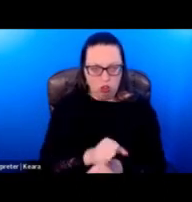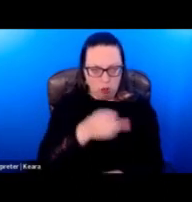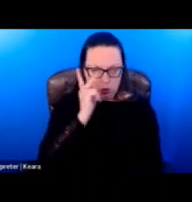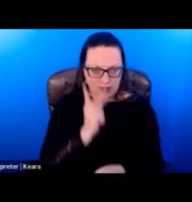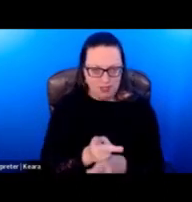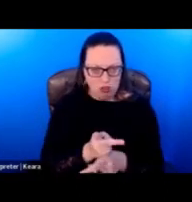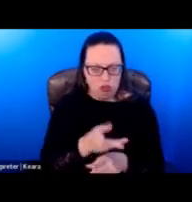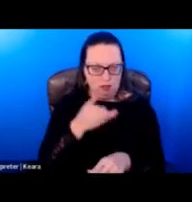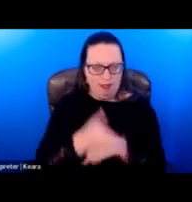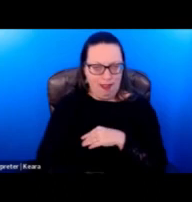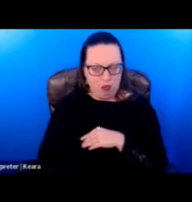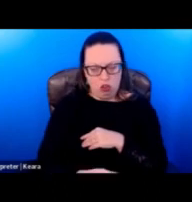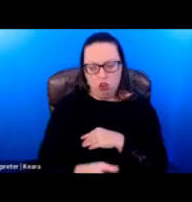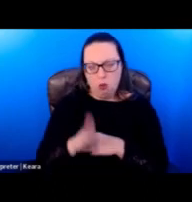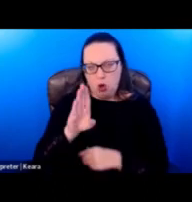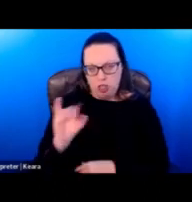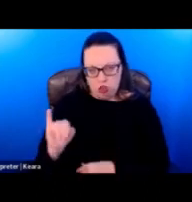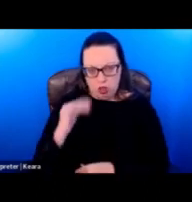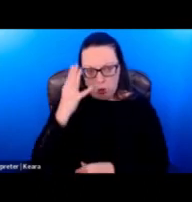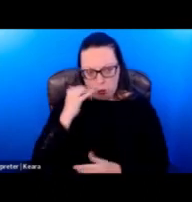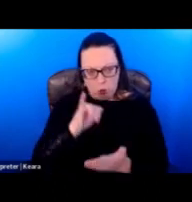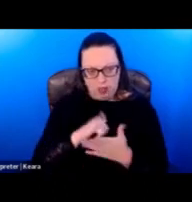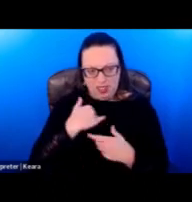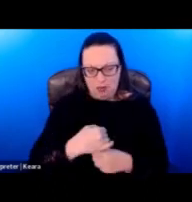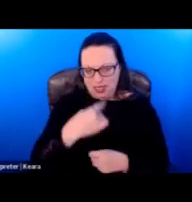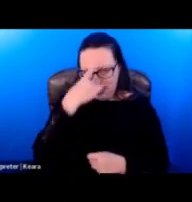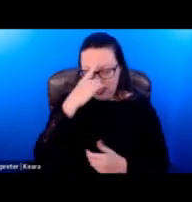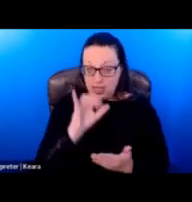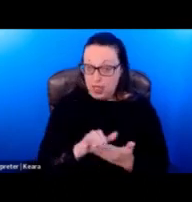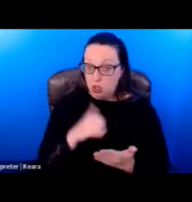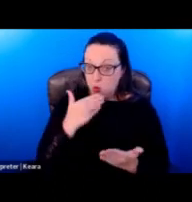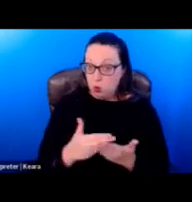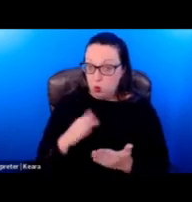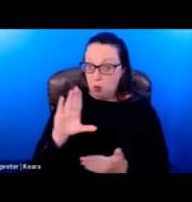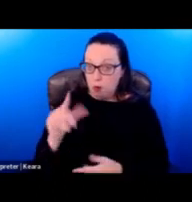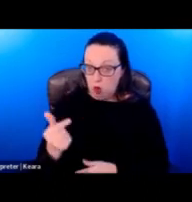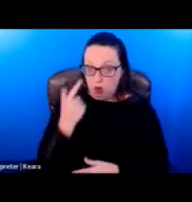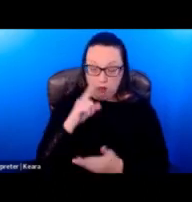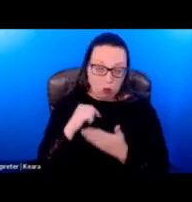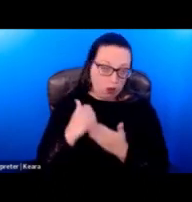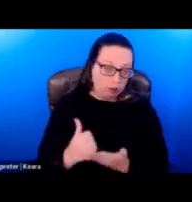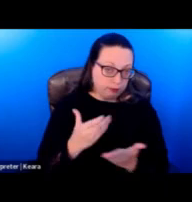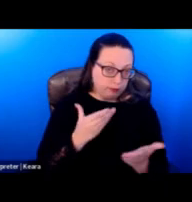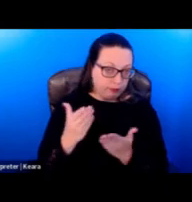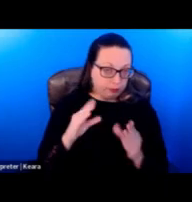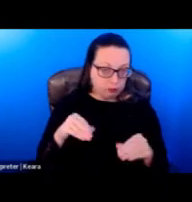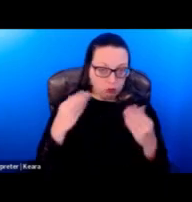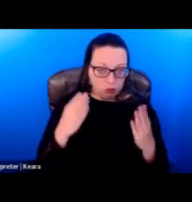Why it Makes Sense. And this is a really great blog to help service providers and individuals with brain injury.